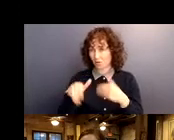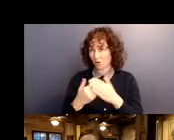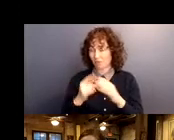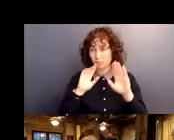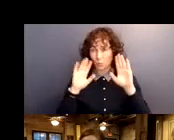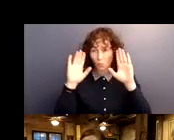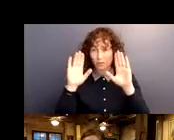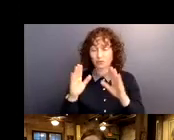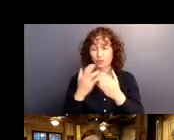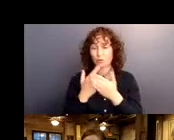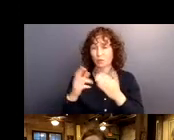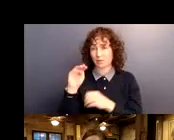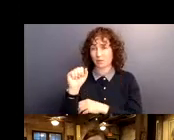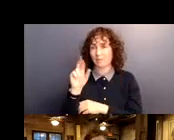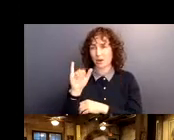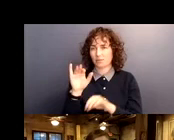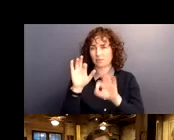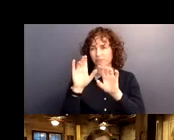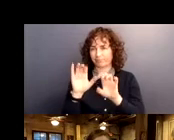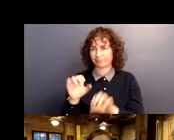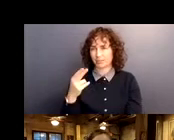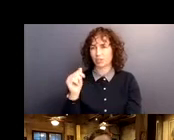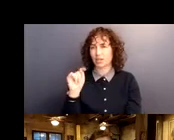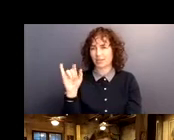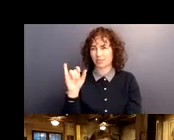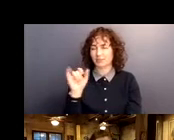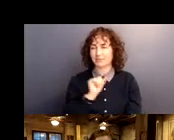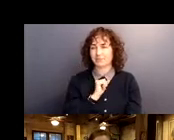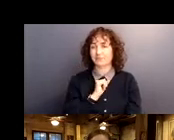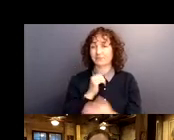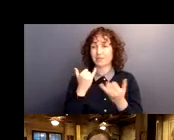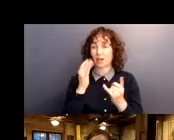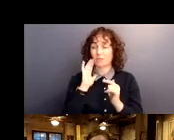that Mary has been putting in the chat as well. I now like to turn things over to Pam